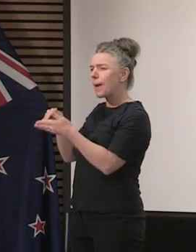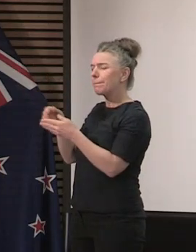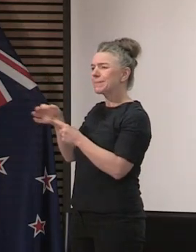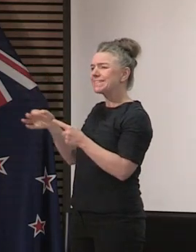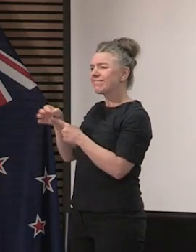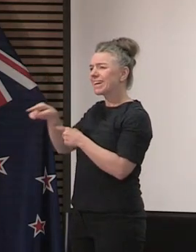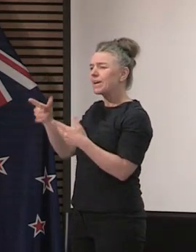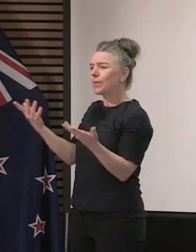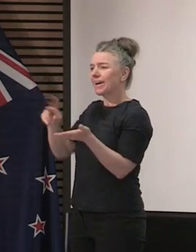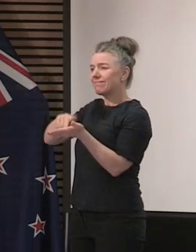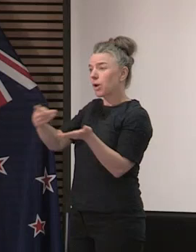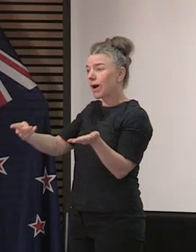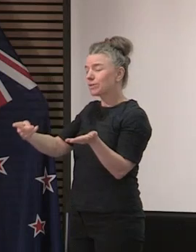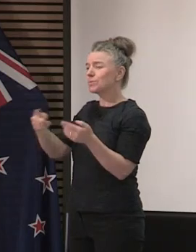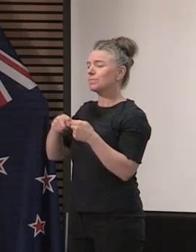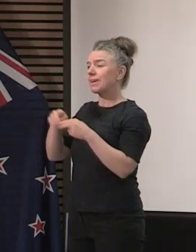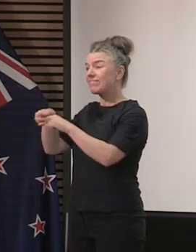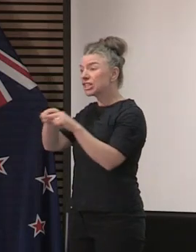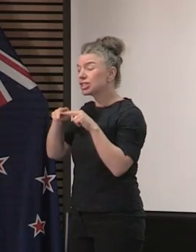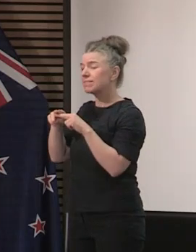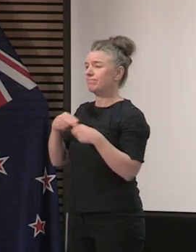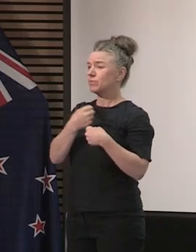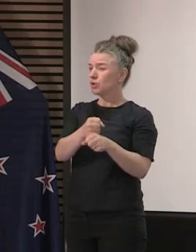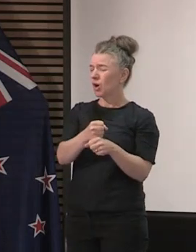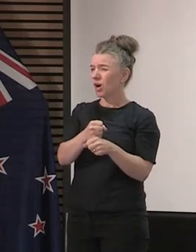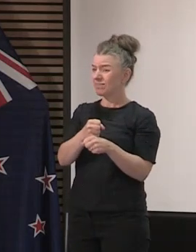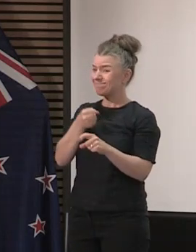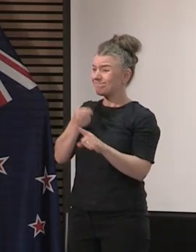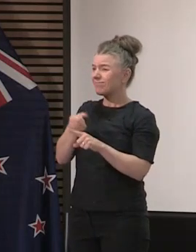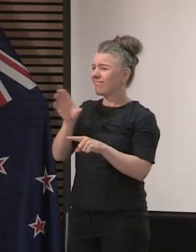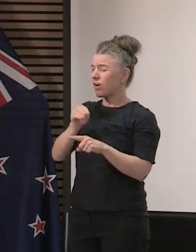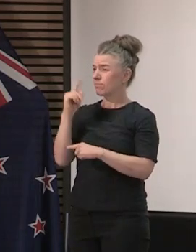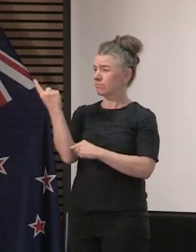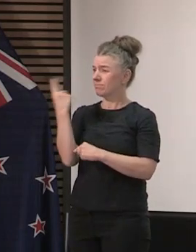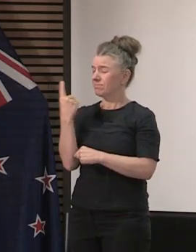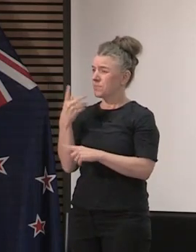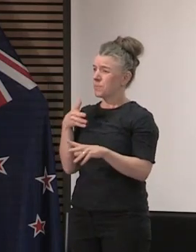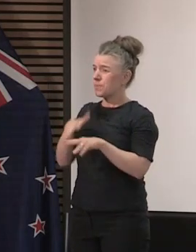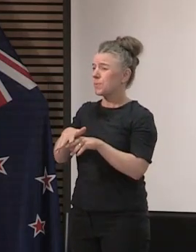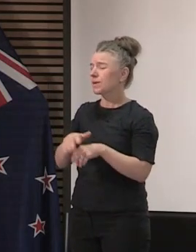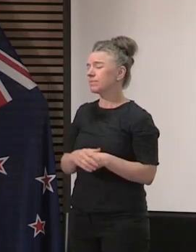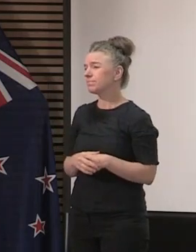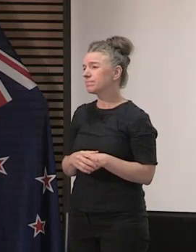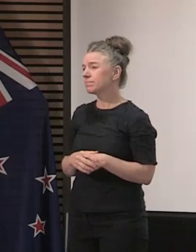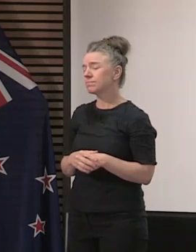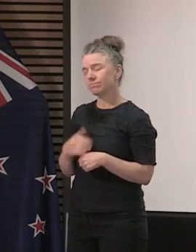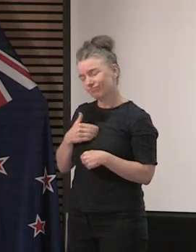Zealand Air Force, who have also been flying relief flights in support of our